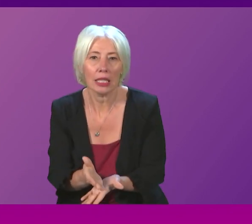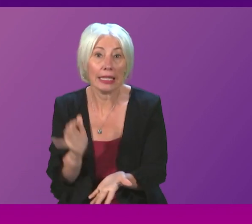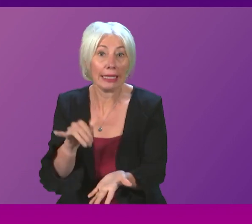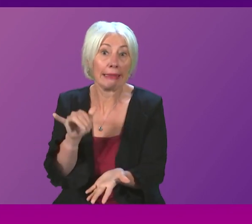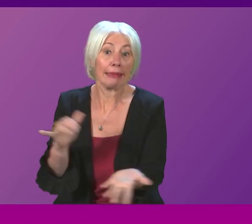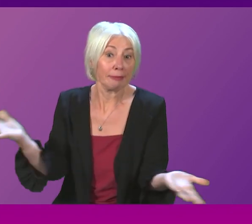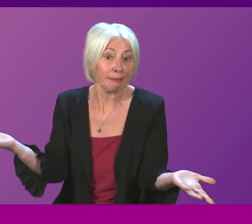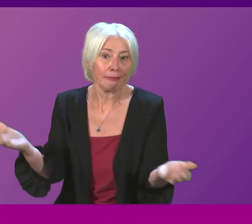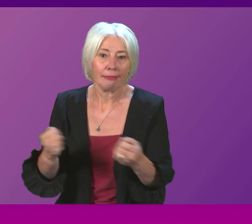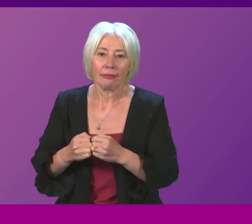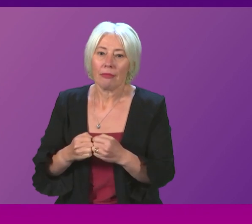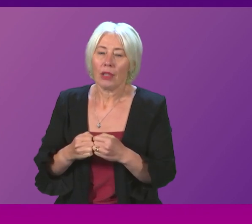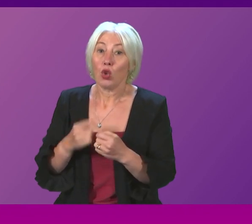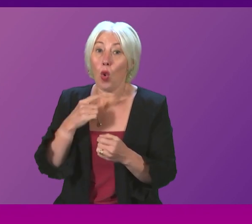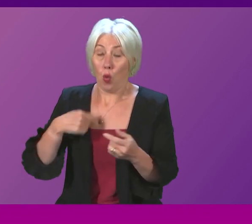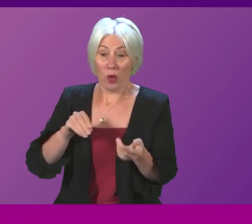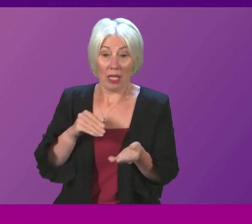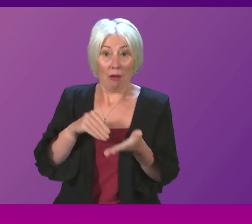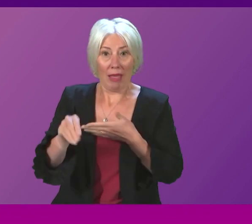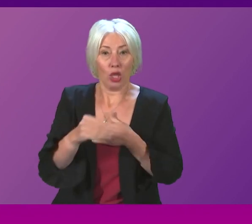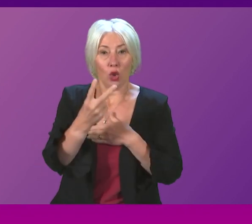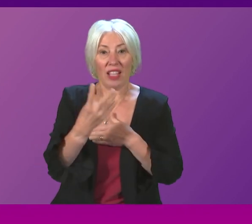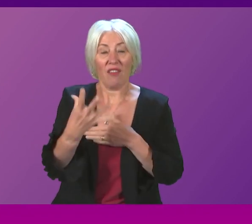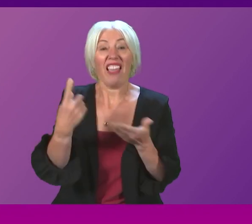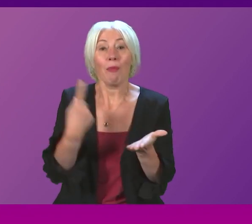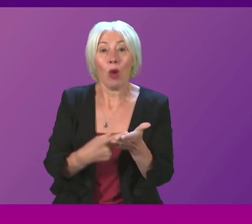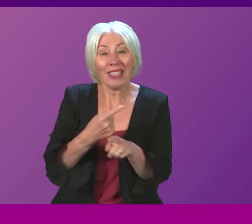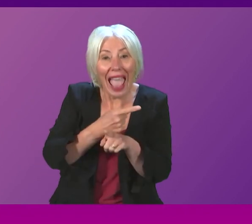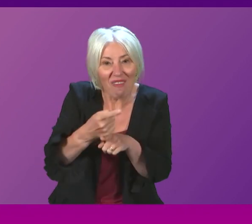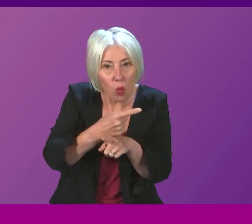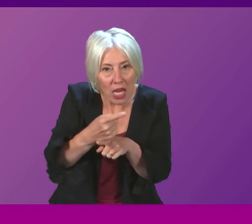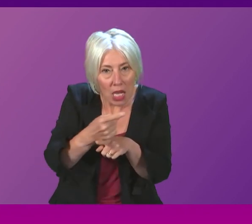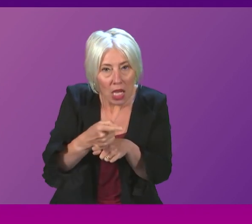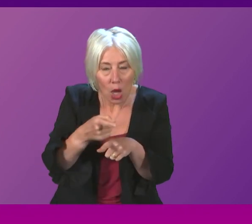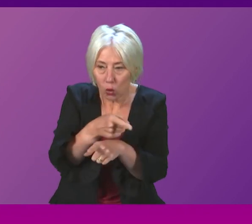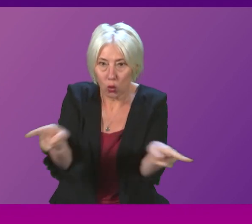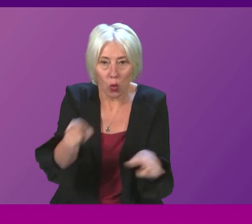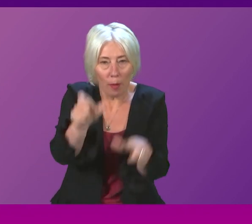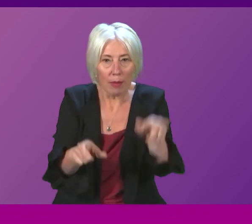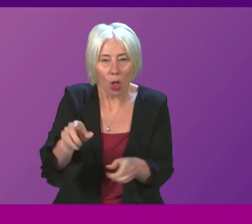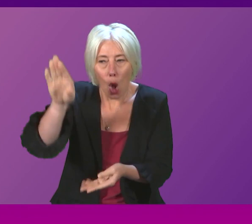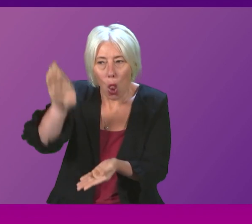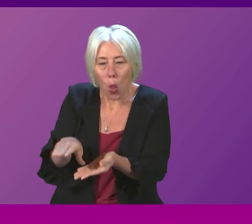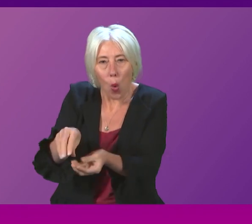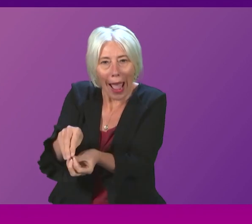While we are putting £25 a week per child into the pockets of the lowest-income families,